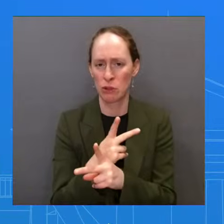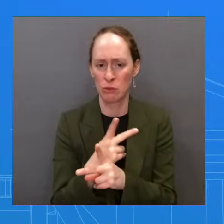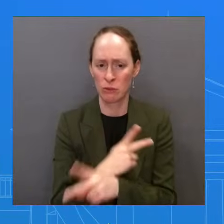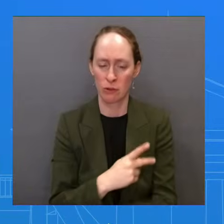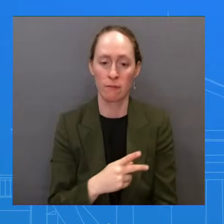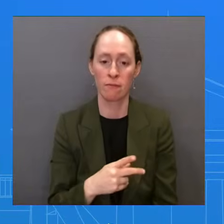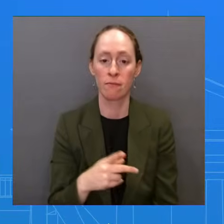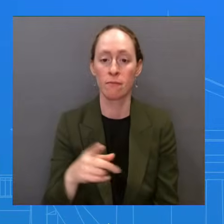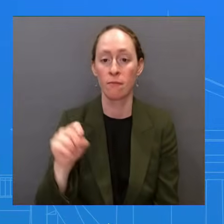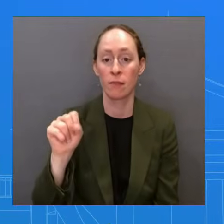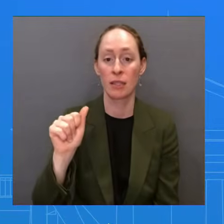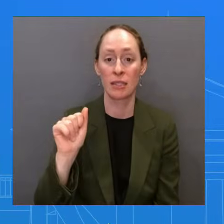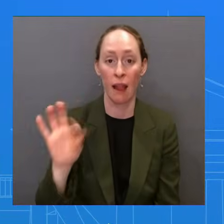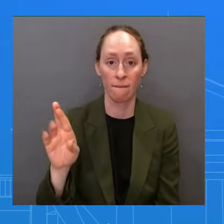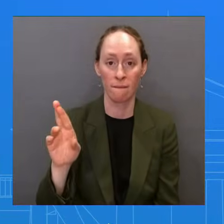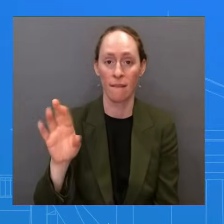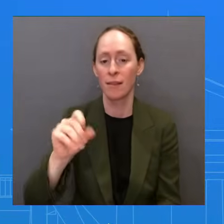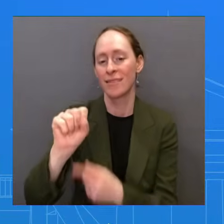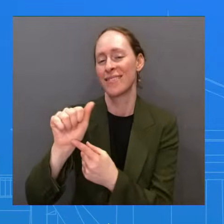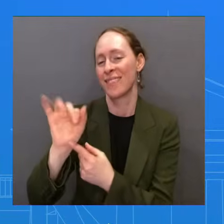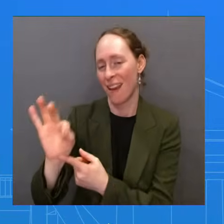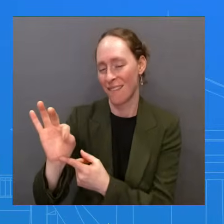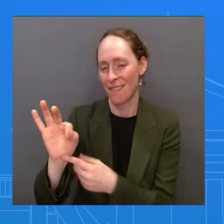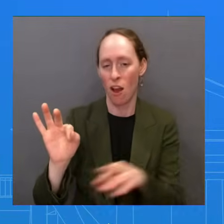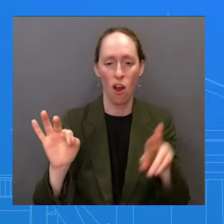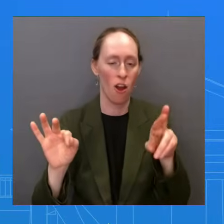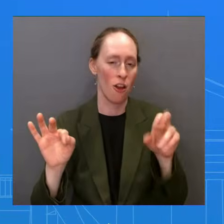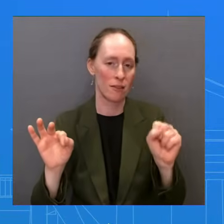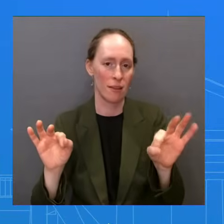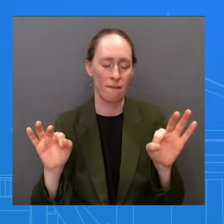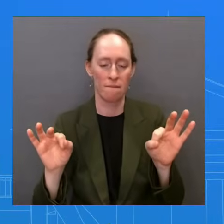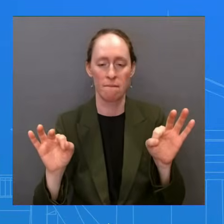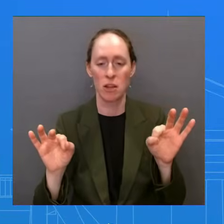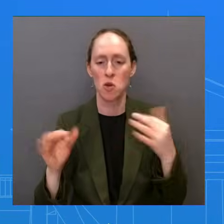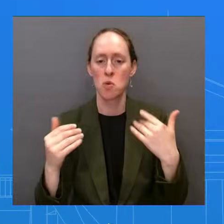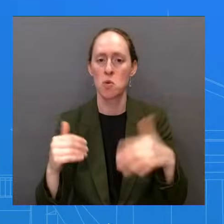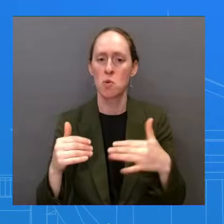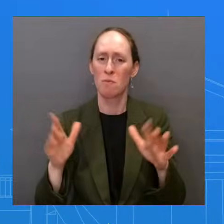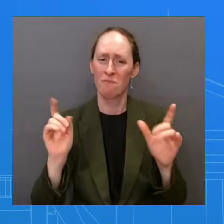must follow safe access for humanitarian agencies and their workers to support the Sudanese people,